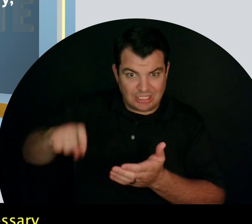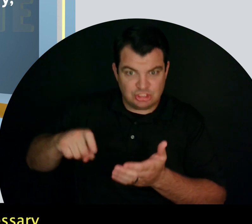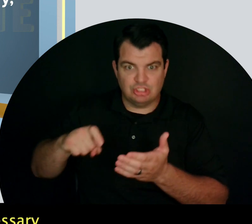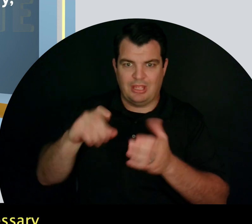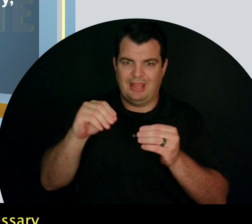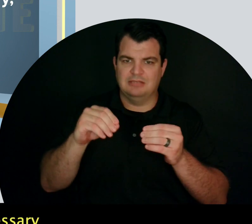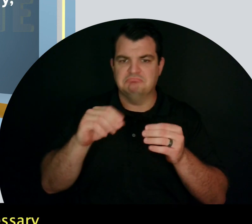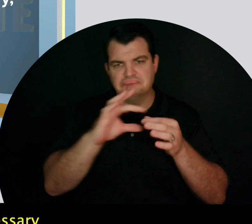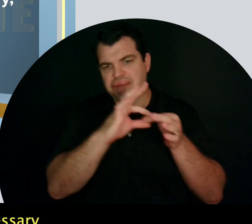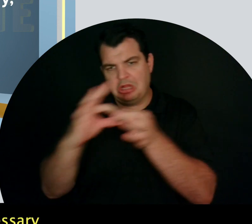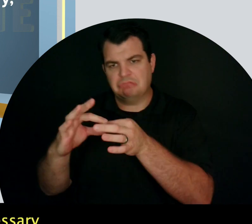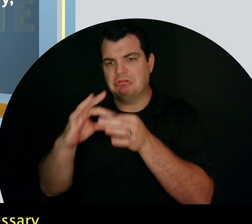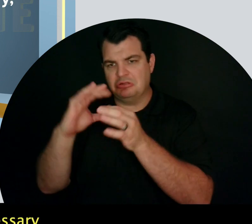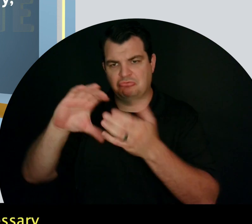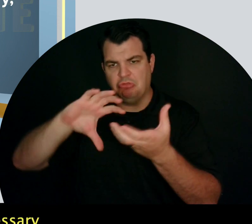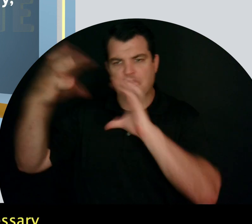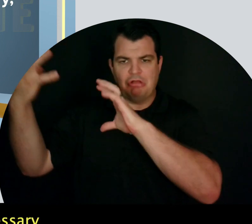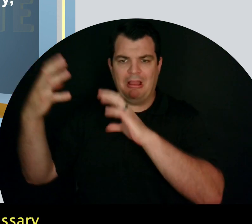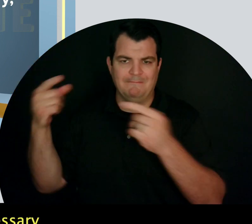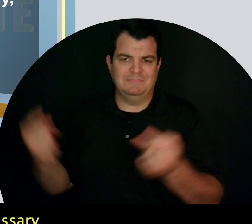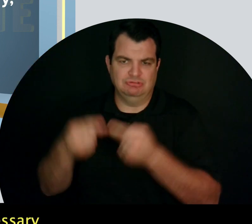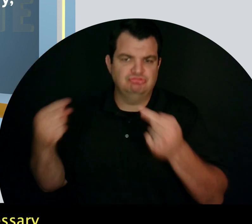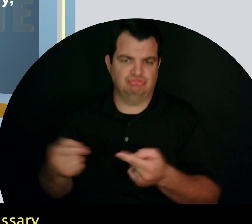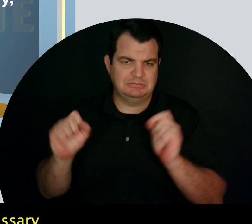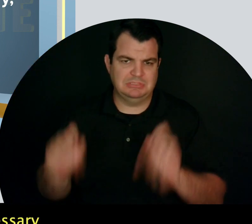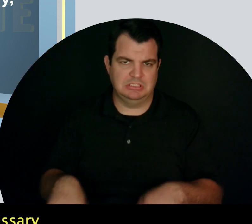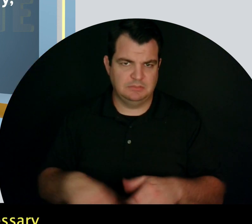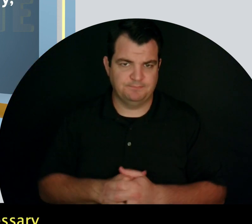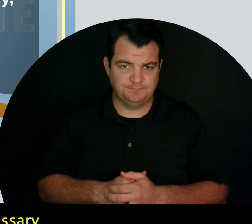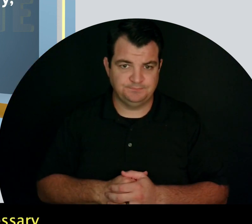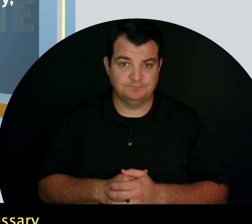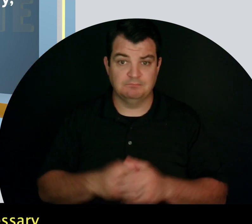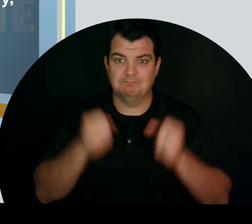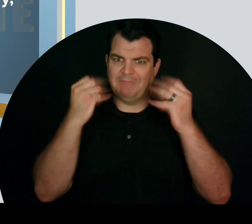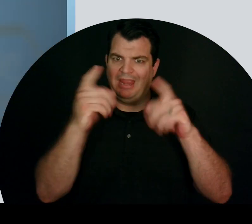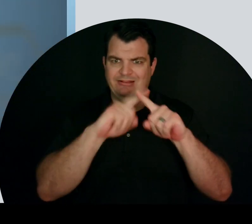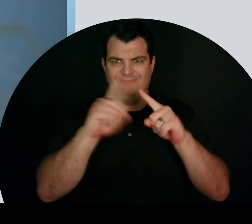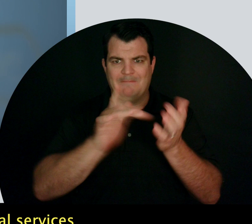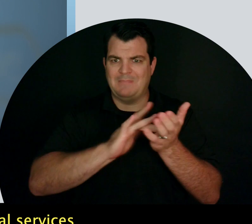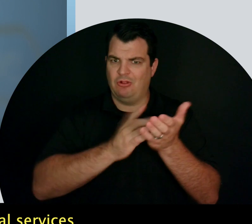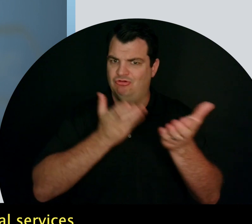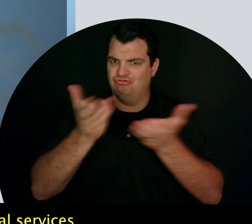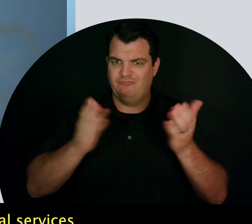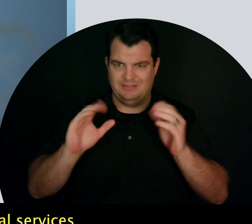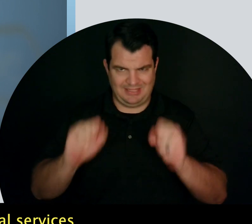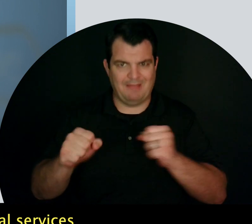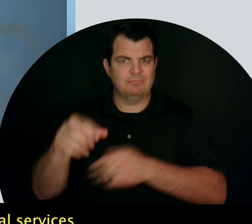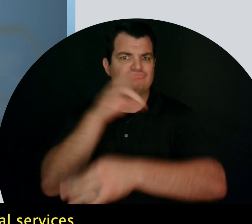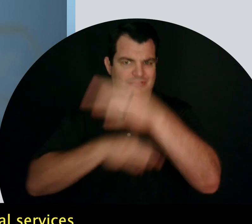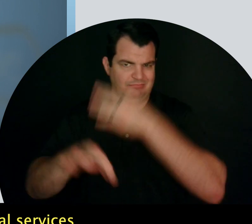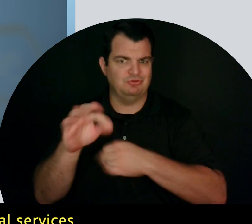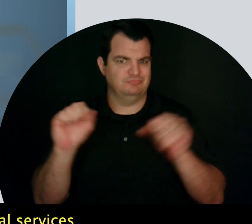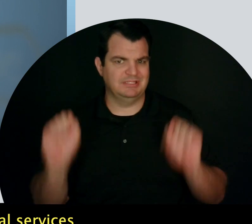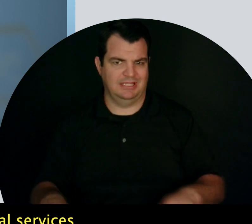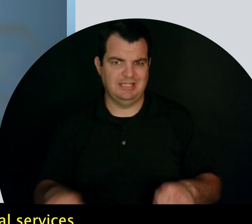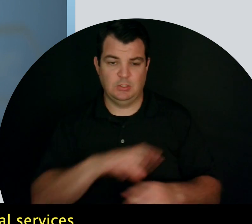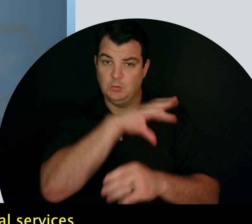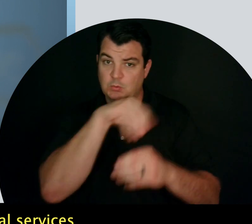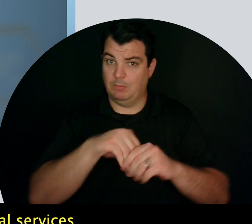be medically necessary and causally related to the crime injury. There are many medical services that may be reimbursed.